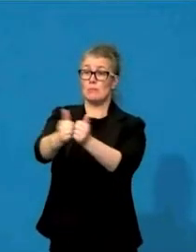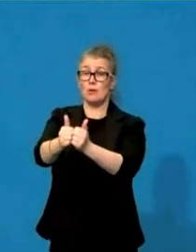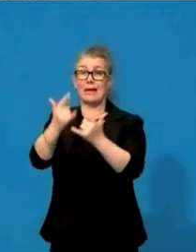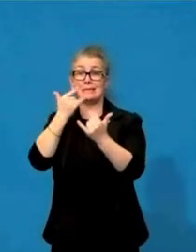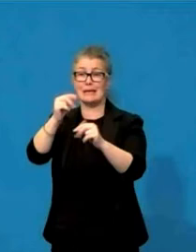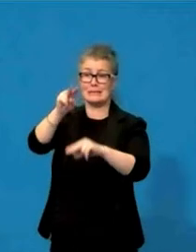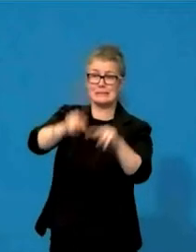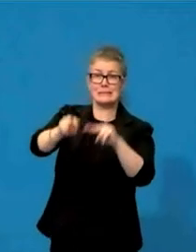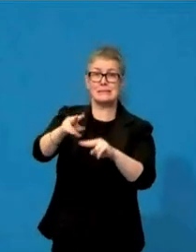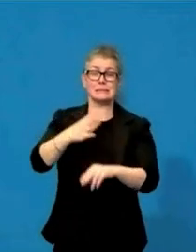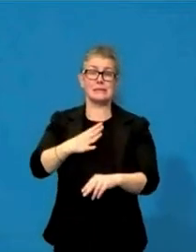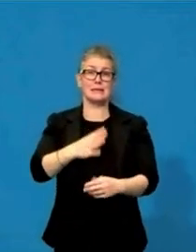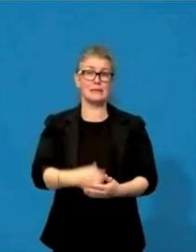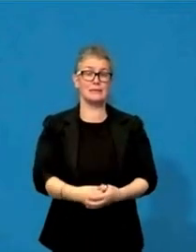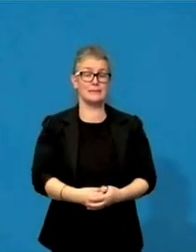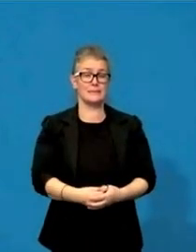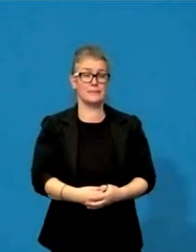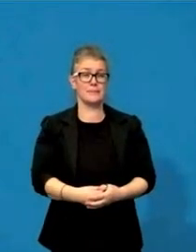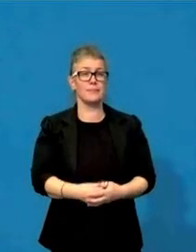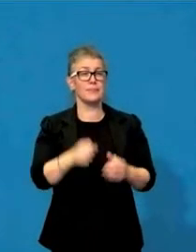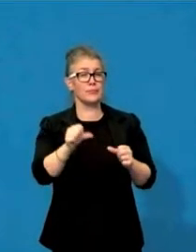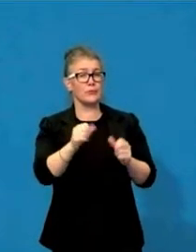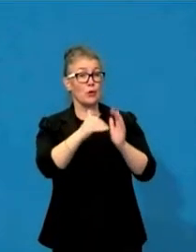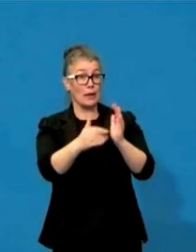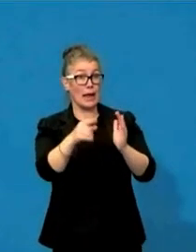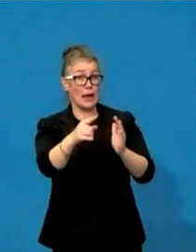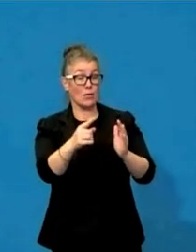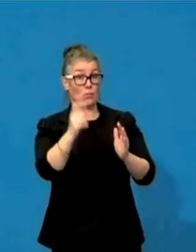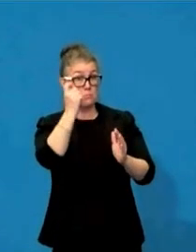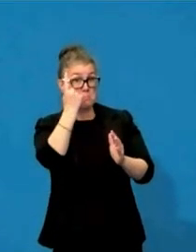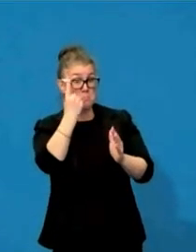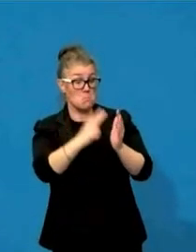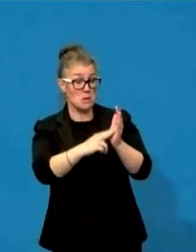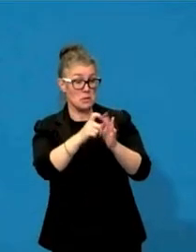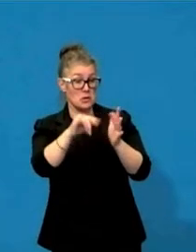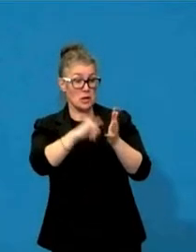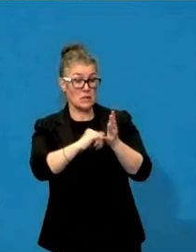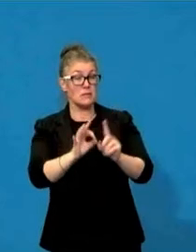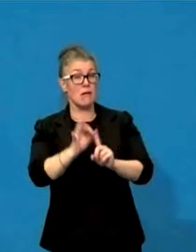Has your understanding of the NDIS improved or even just in relation to Ronita's plan in